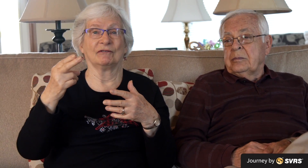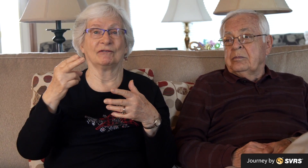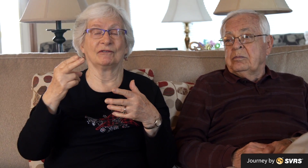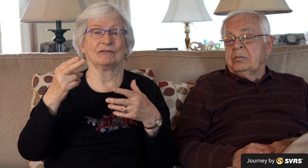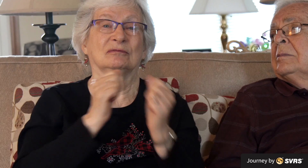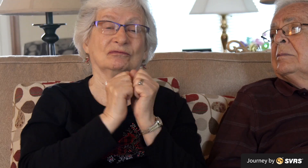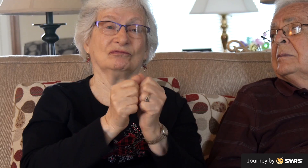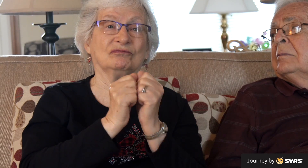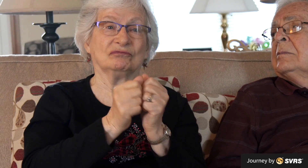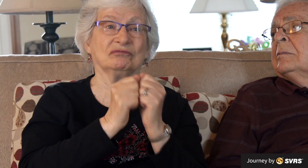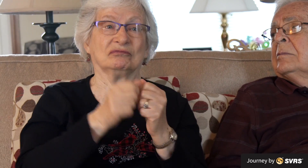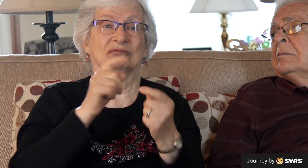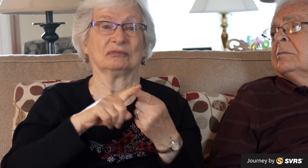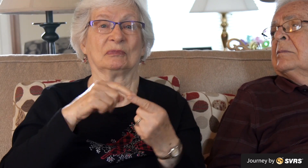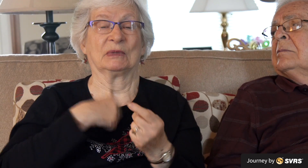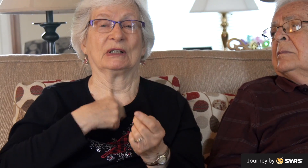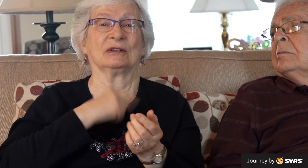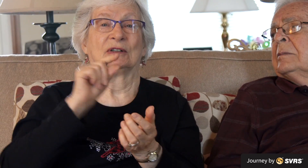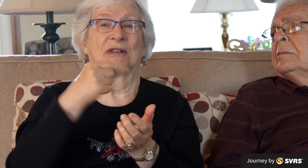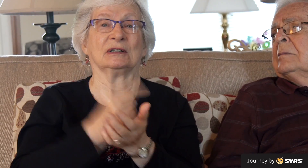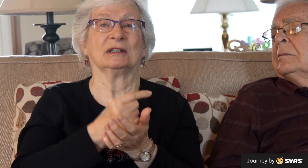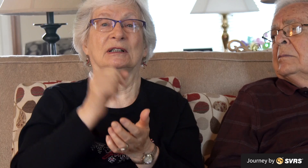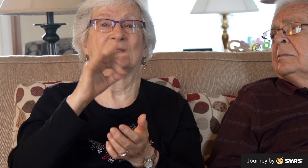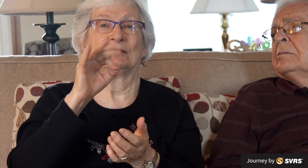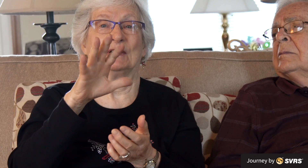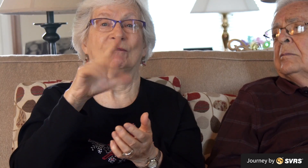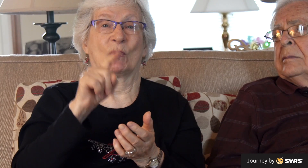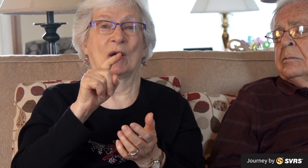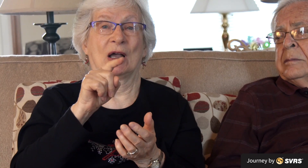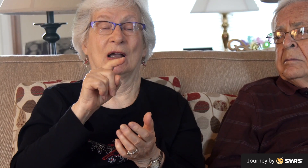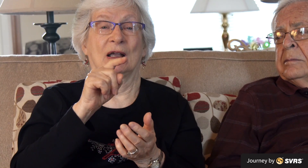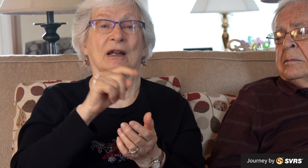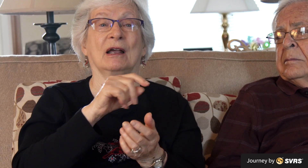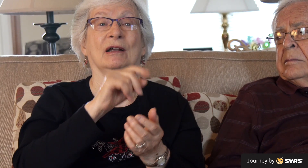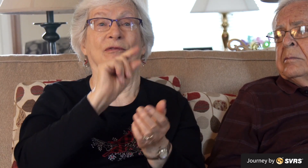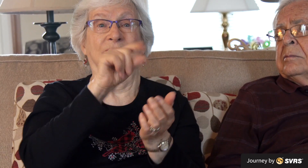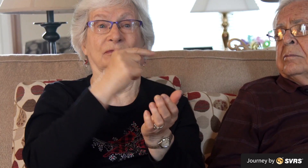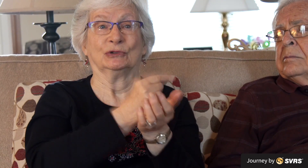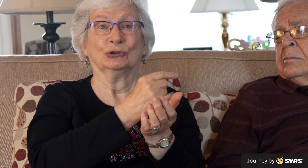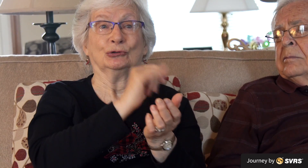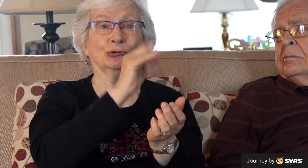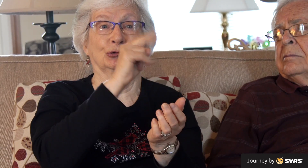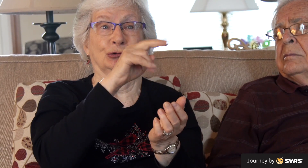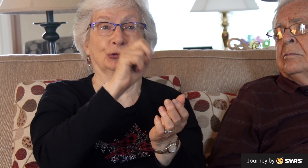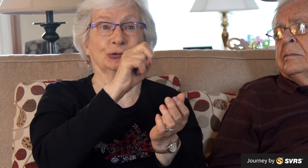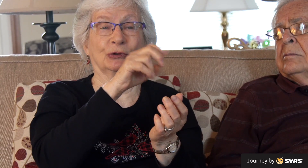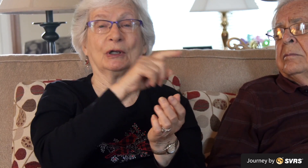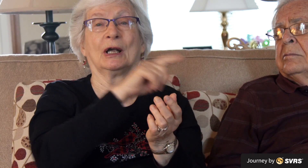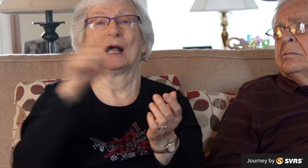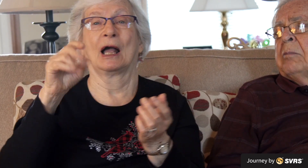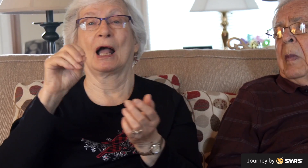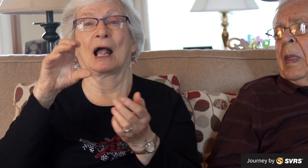We stayed together until I graduated in 1951. I graduated in June. The October of that year, we got married.